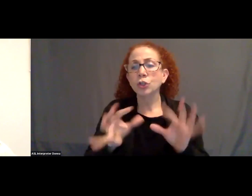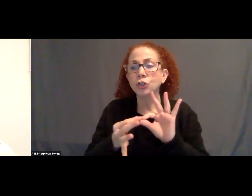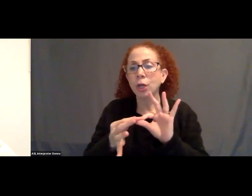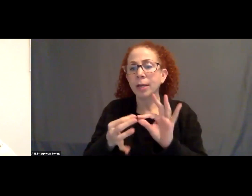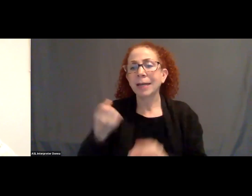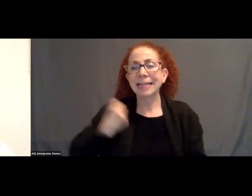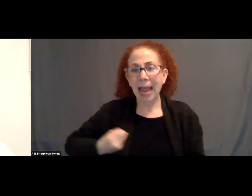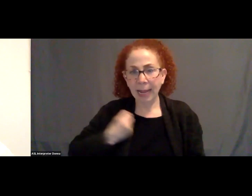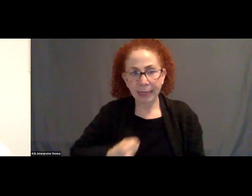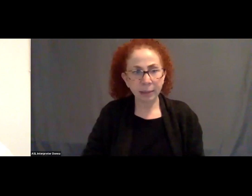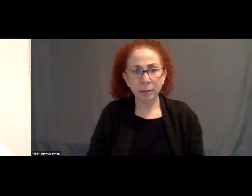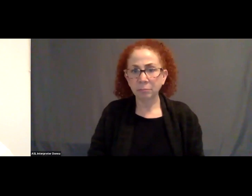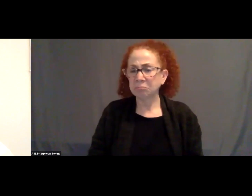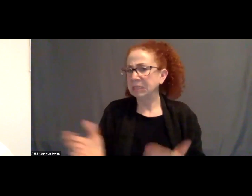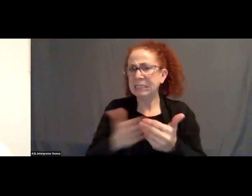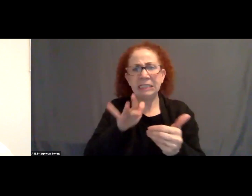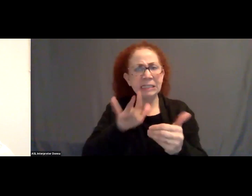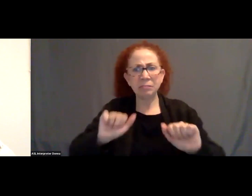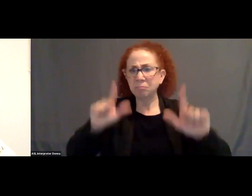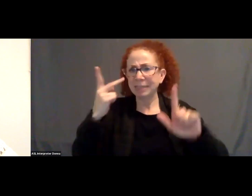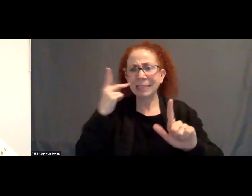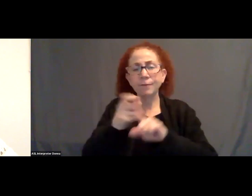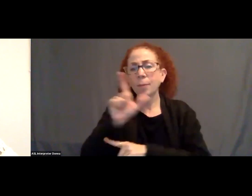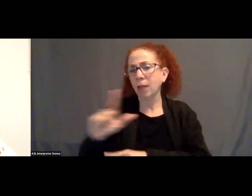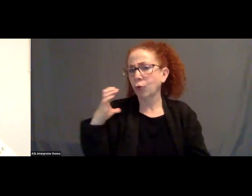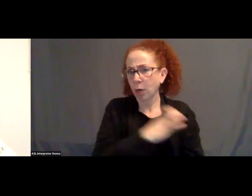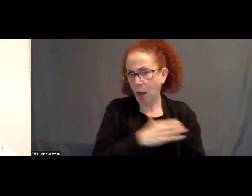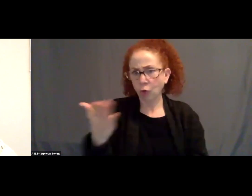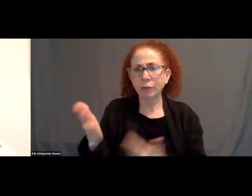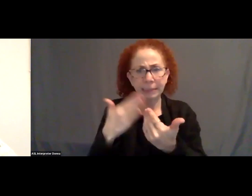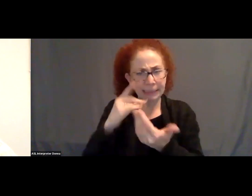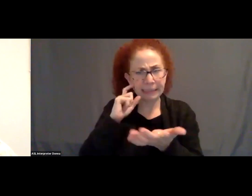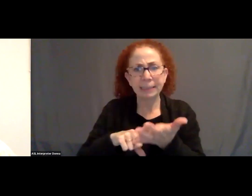It's freely accessible from the Library of Congress.